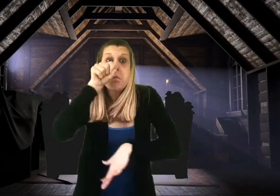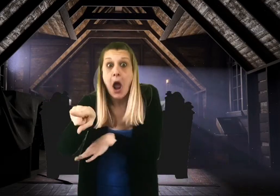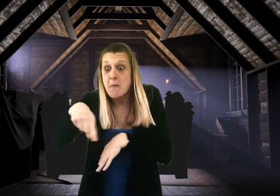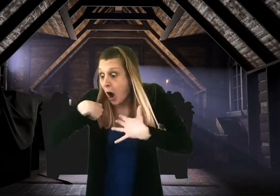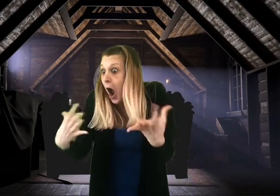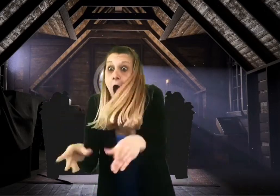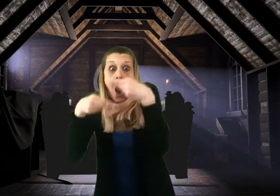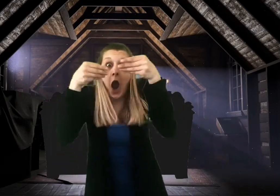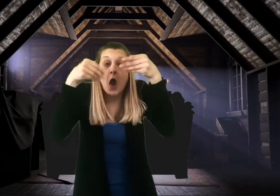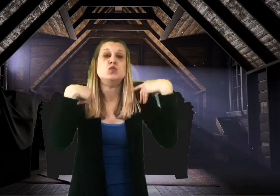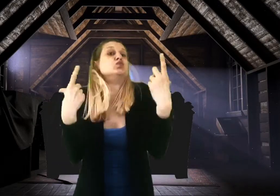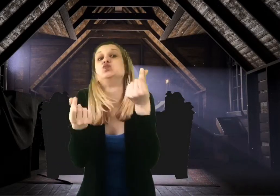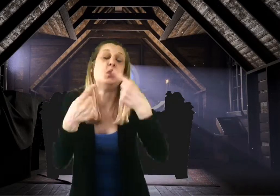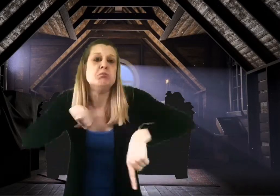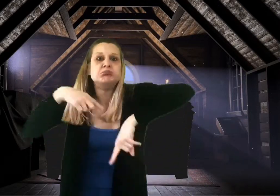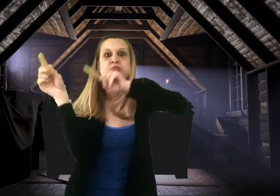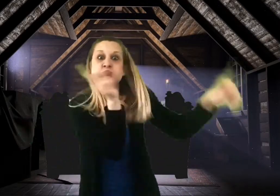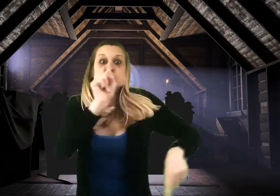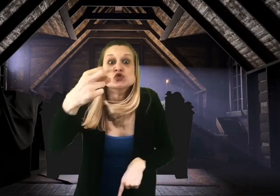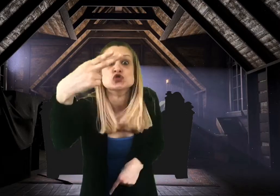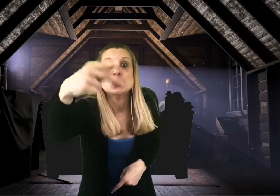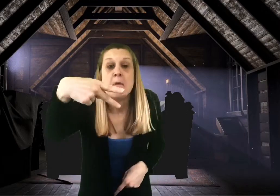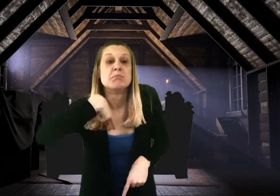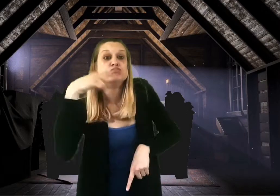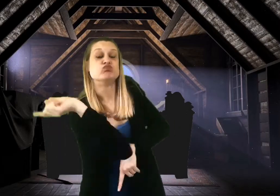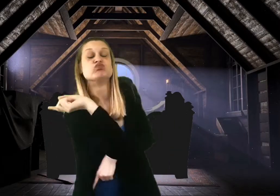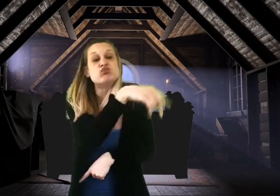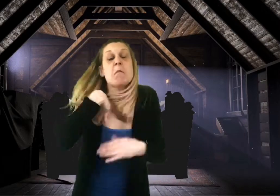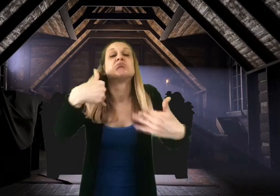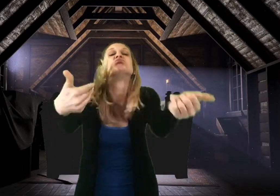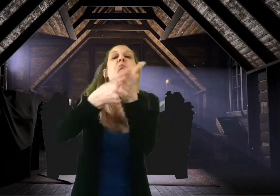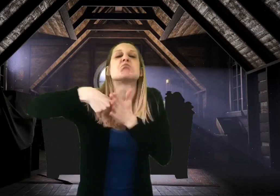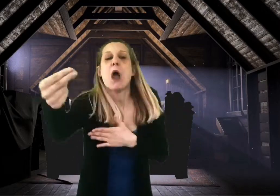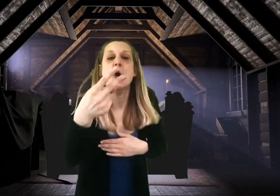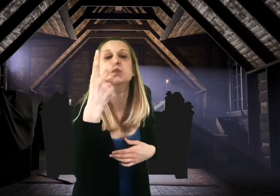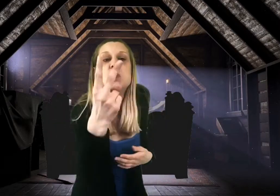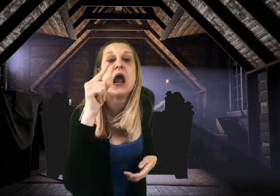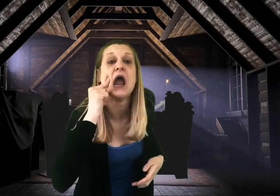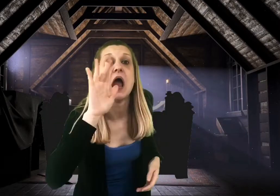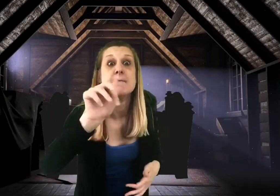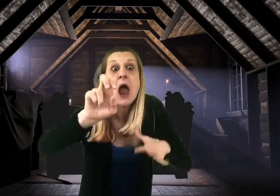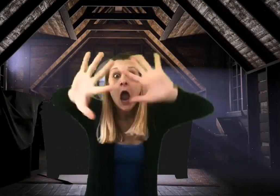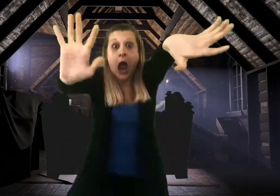in the street and I went to the shop and bought two bars of chocolate and